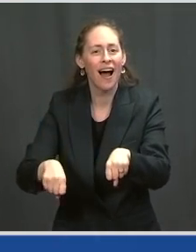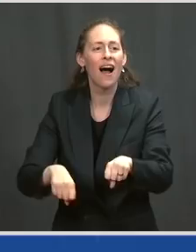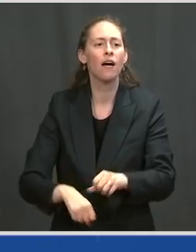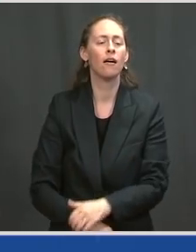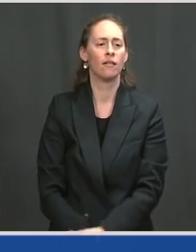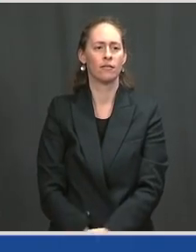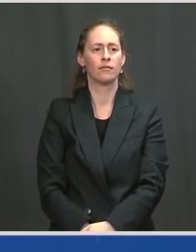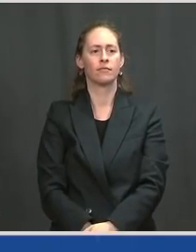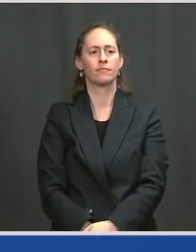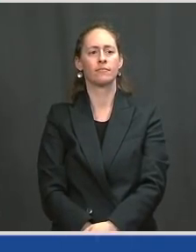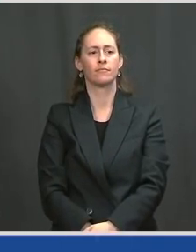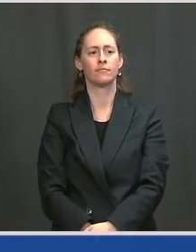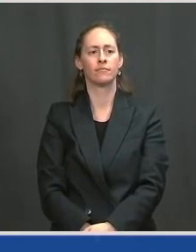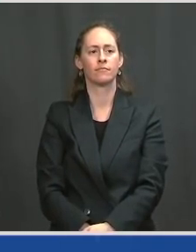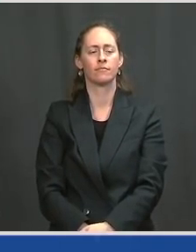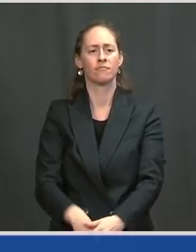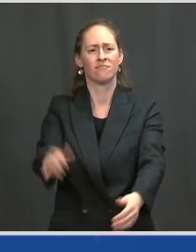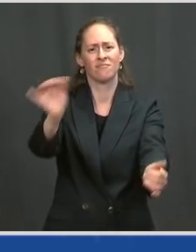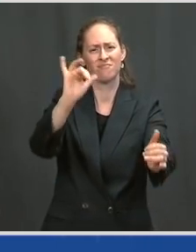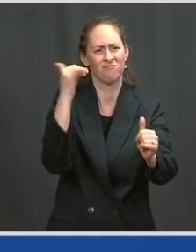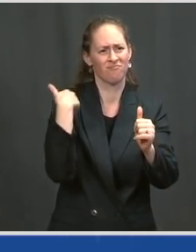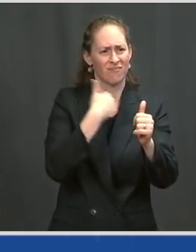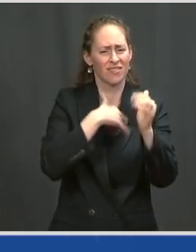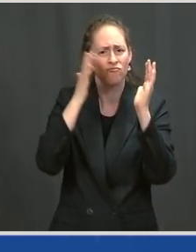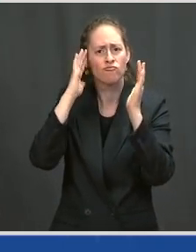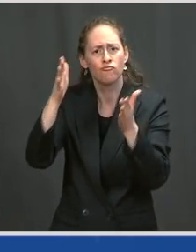Today, we're sending out the first relief checks